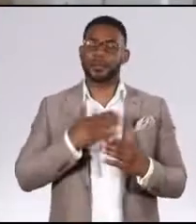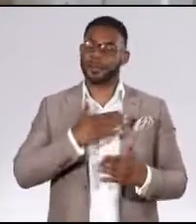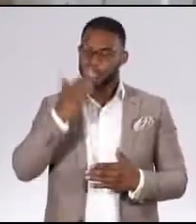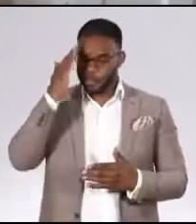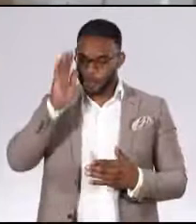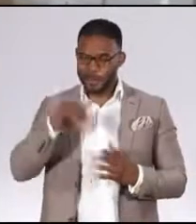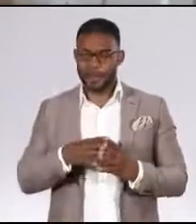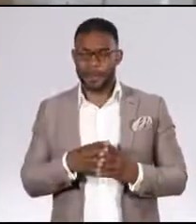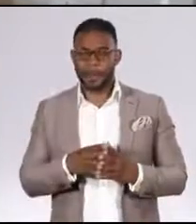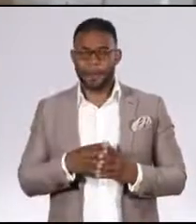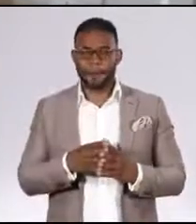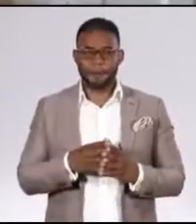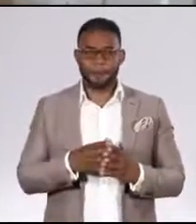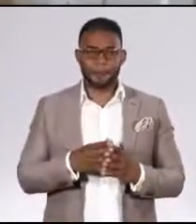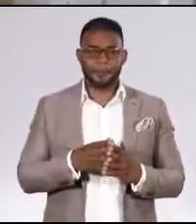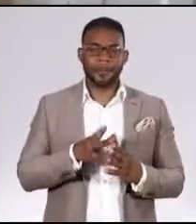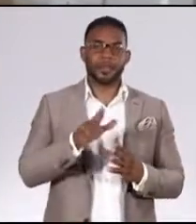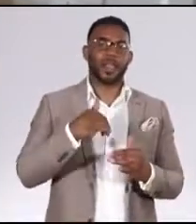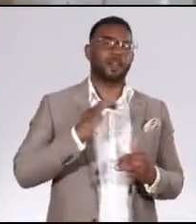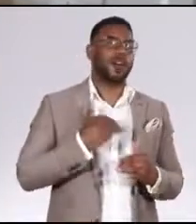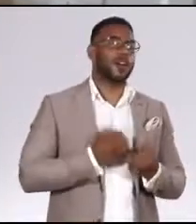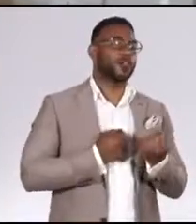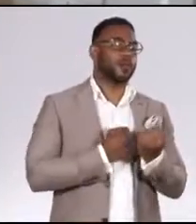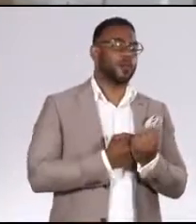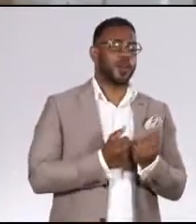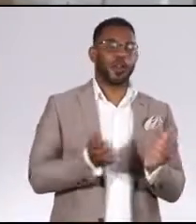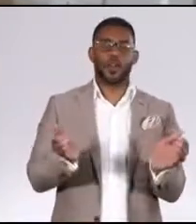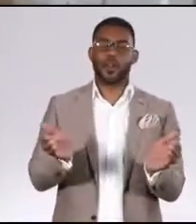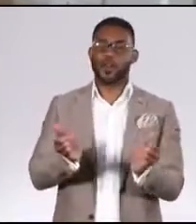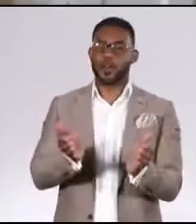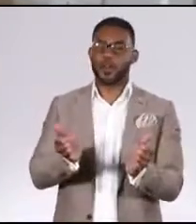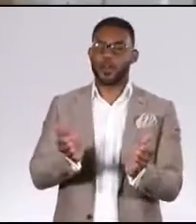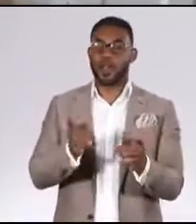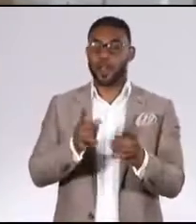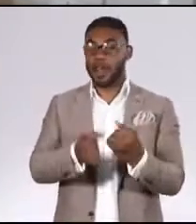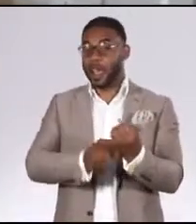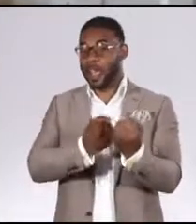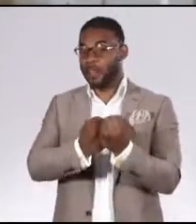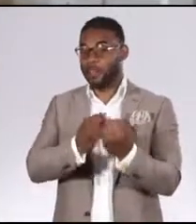um that uh you have our support and encouragement you're advocating on on behalf of your patients.